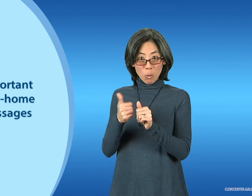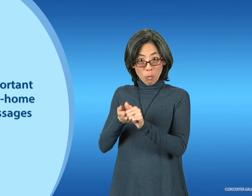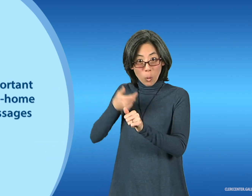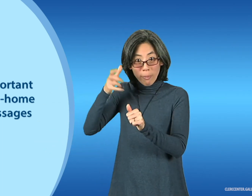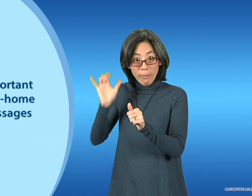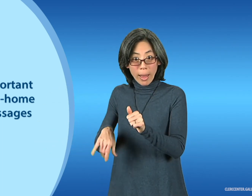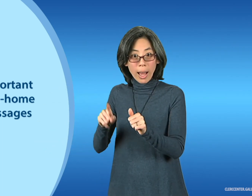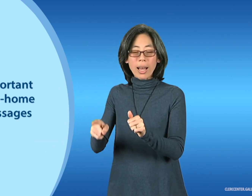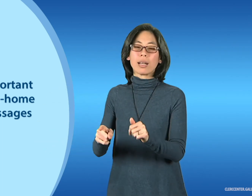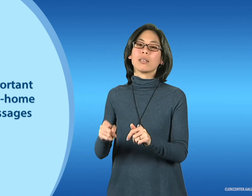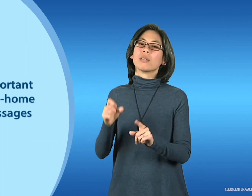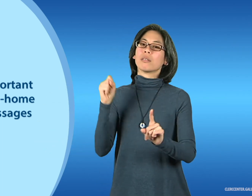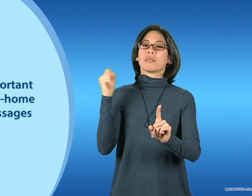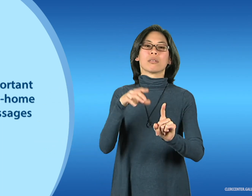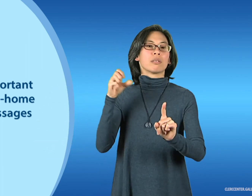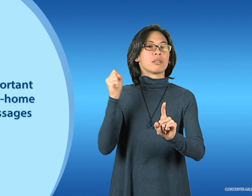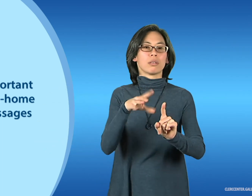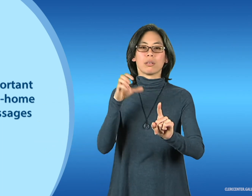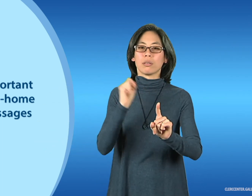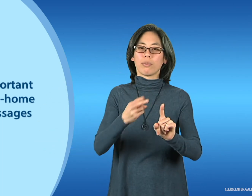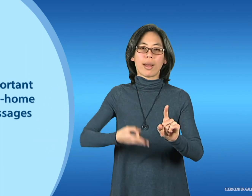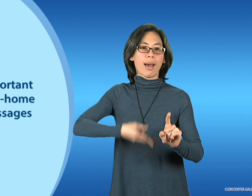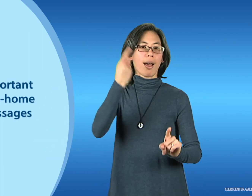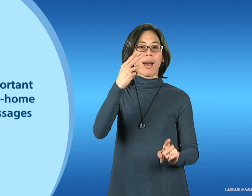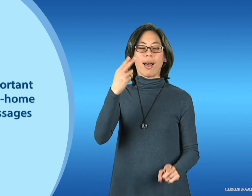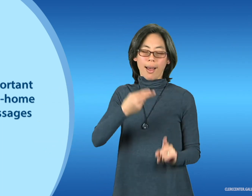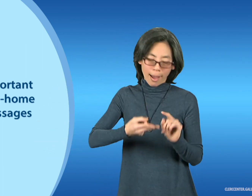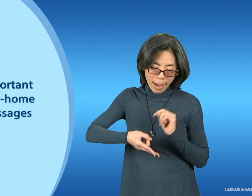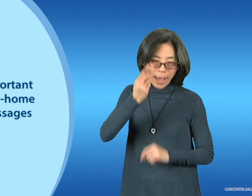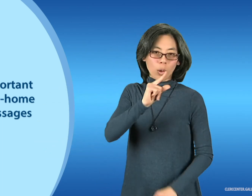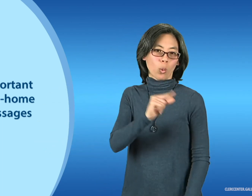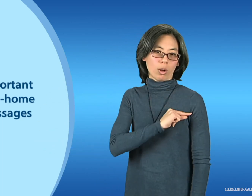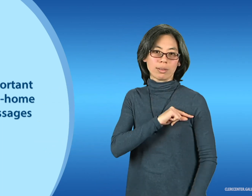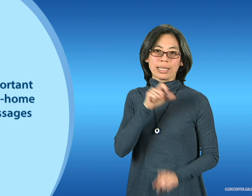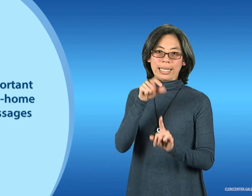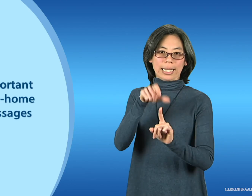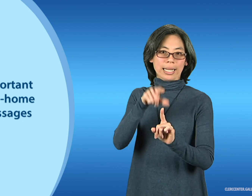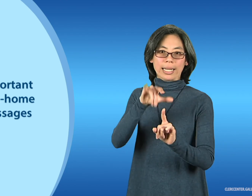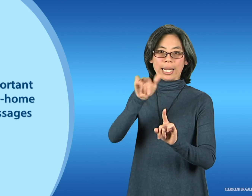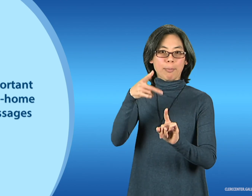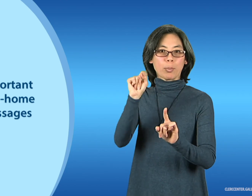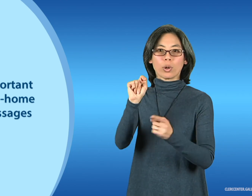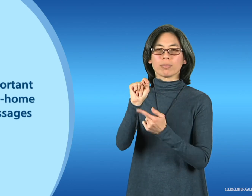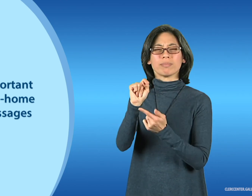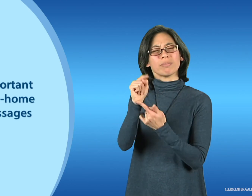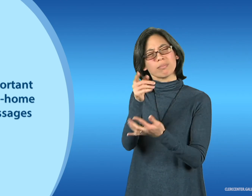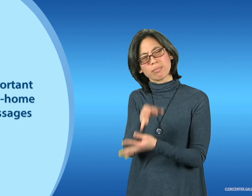How do we avoid that? With high quality input.